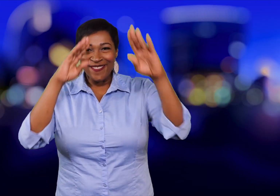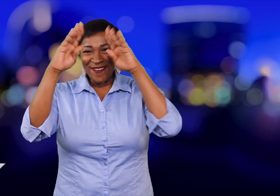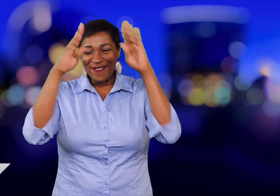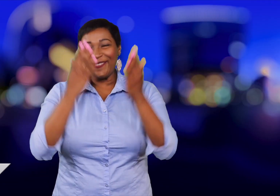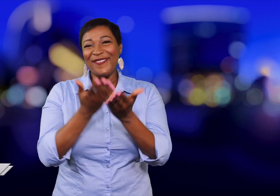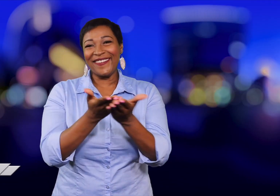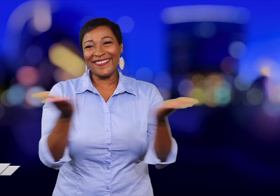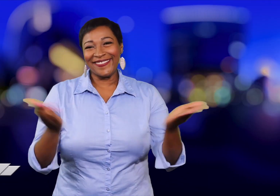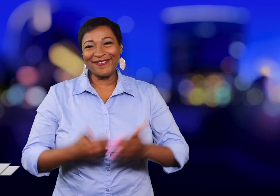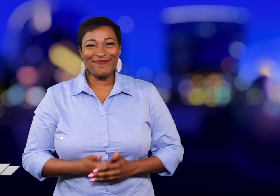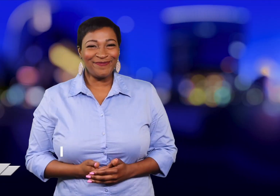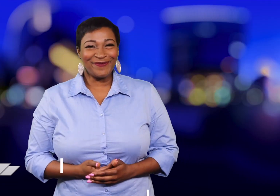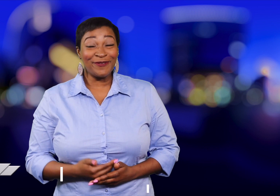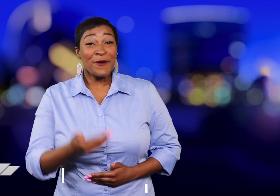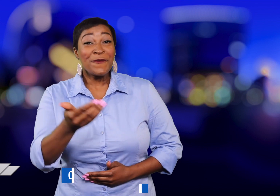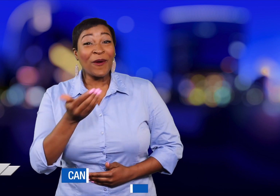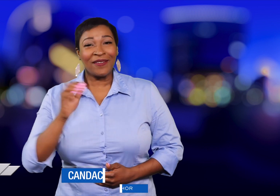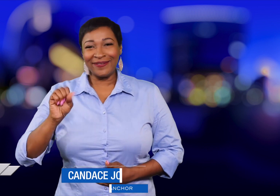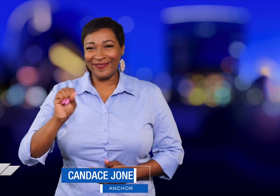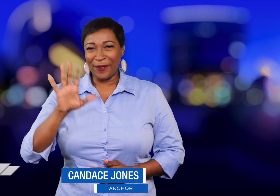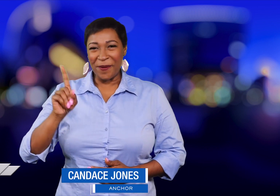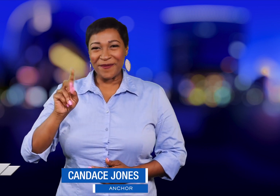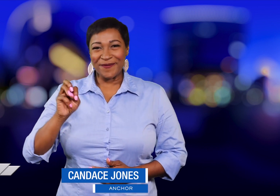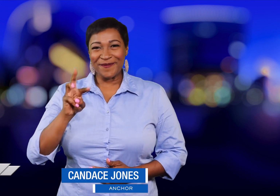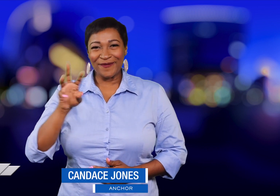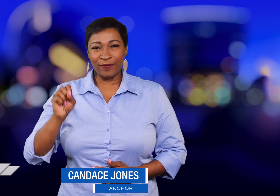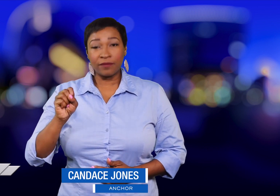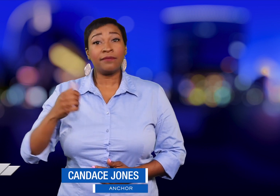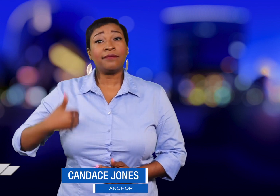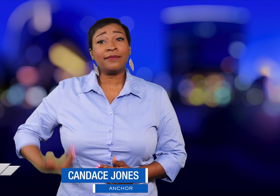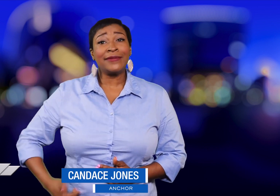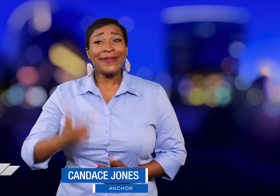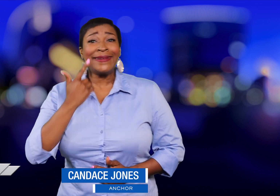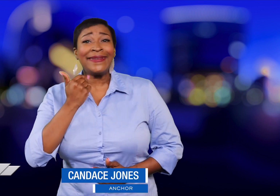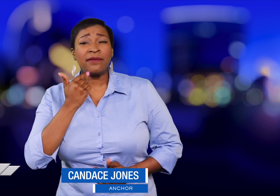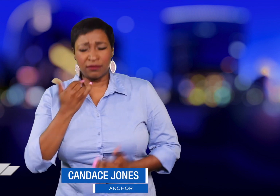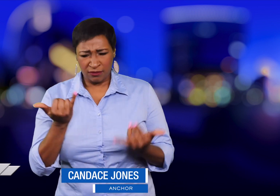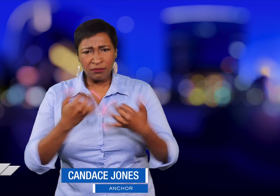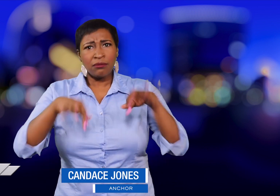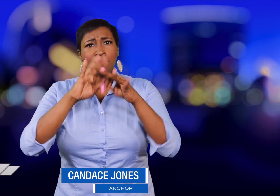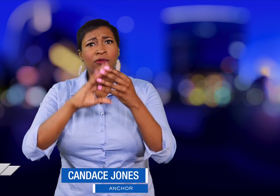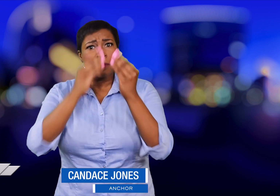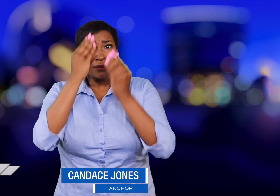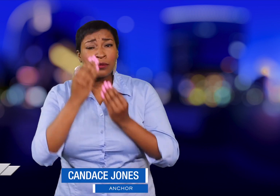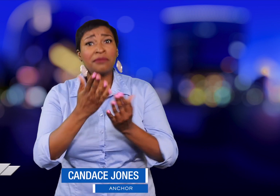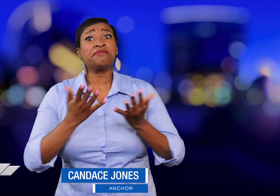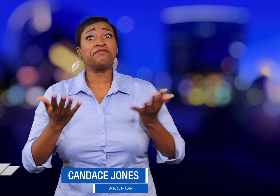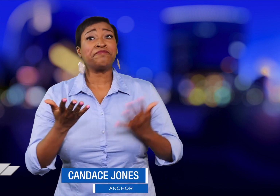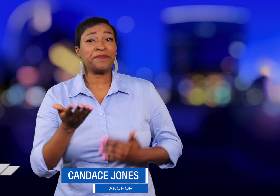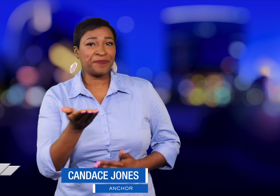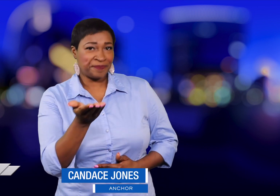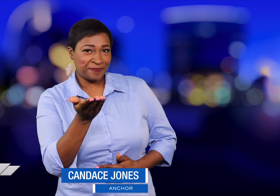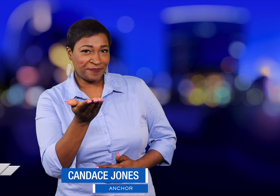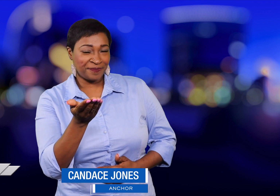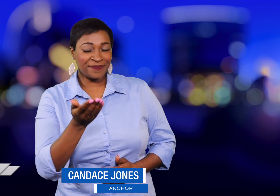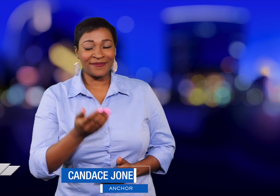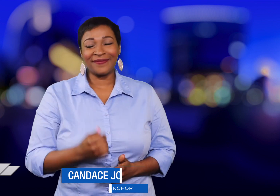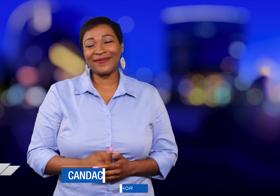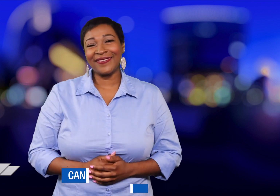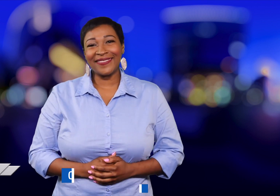Hello everyone. Welcome to Sign1News. I'm Candace Jones. Here are your top stories for today.